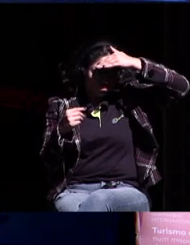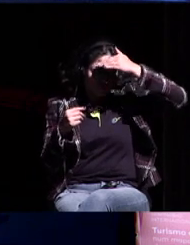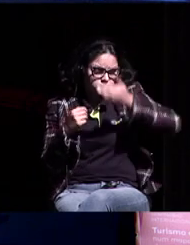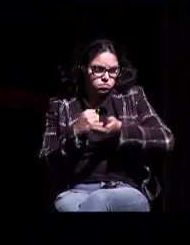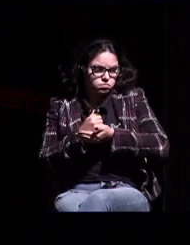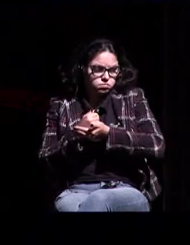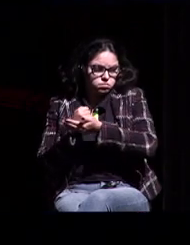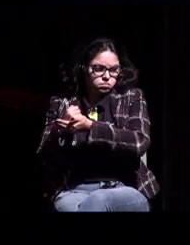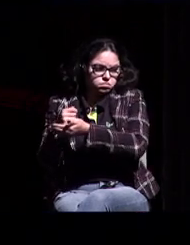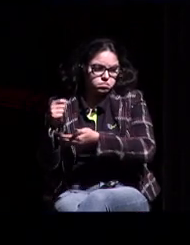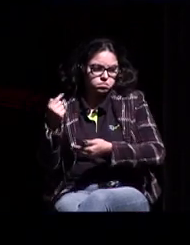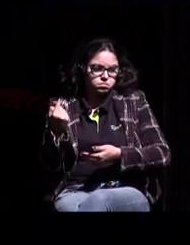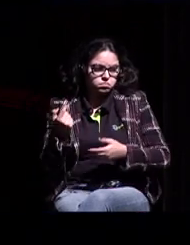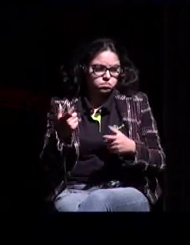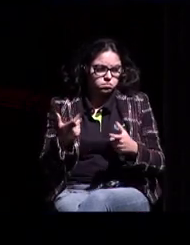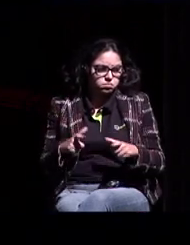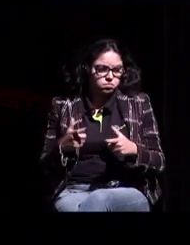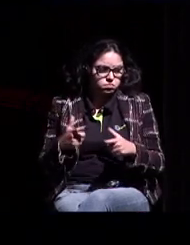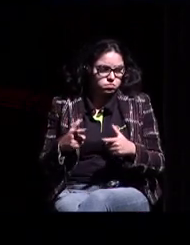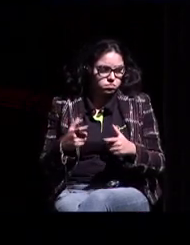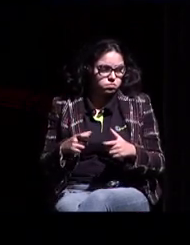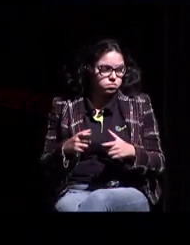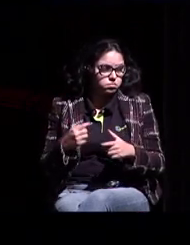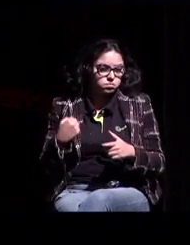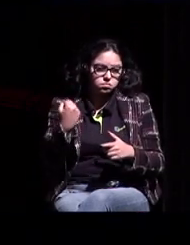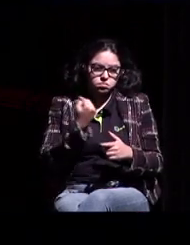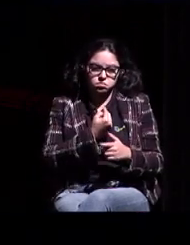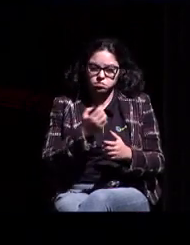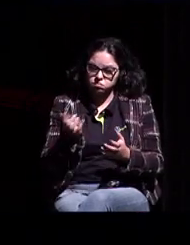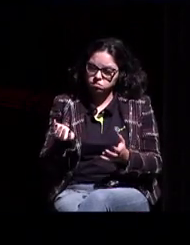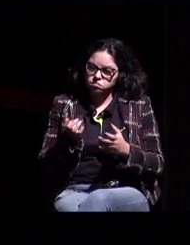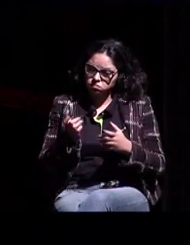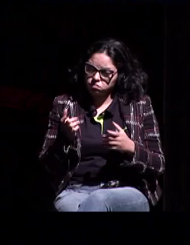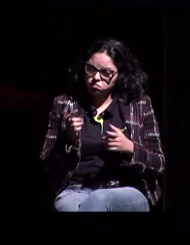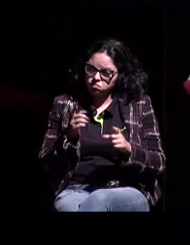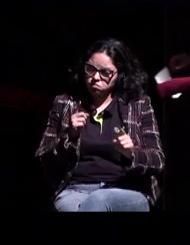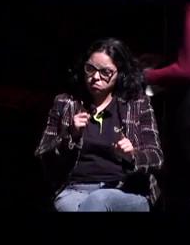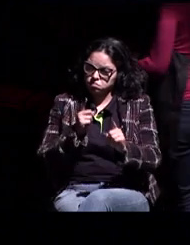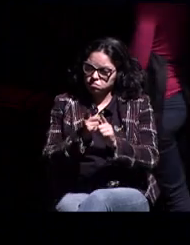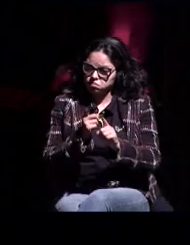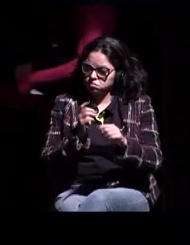of what position to adopt in regard to the private sector as the land of anti-tourism.